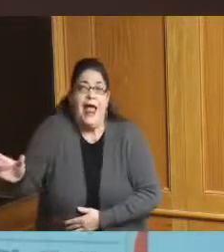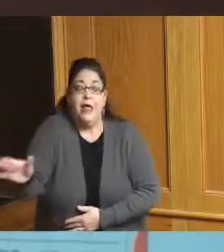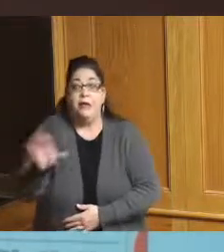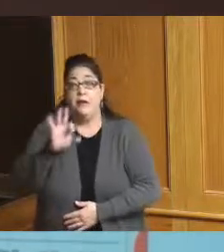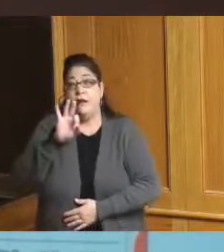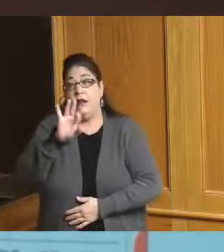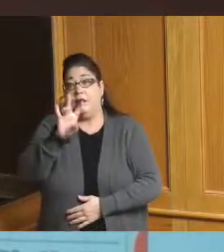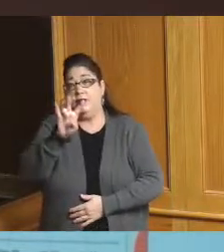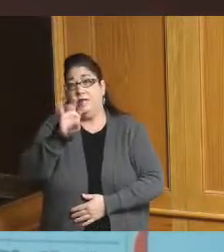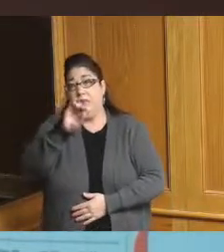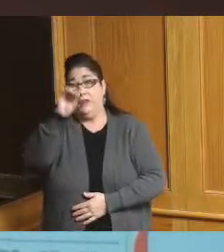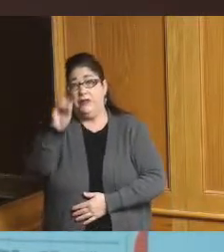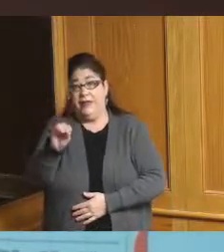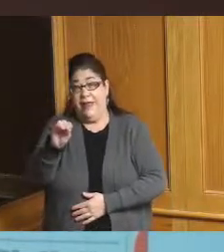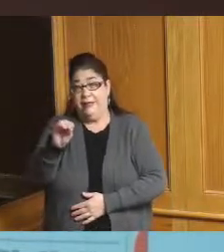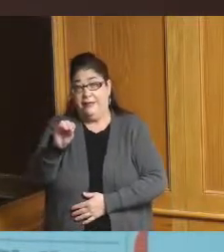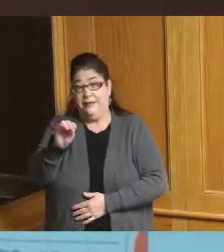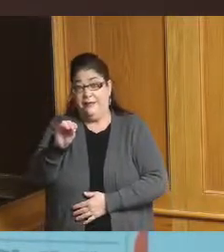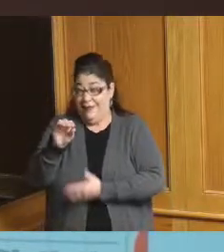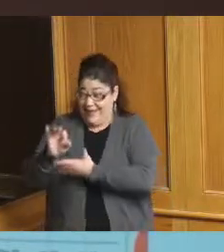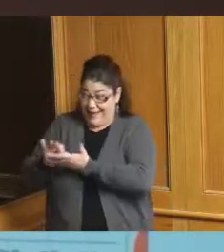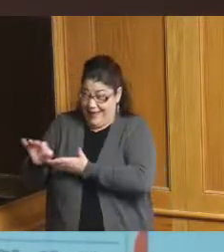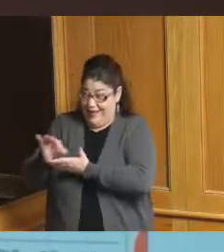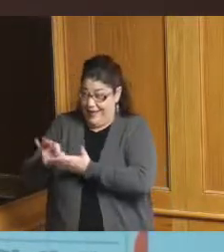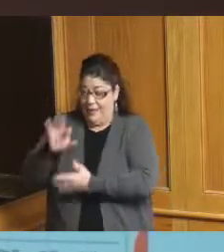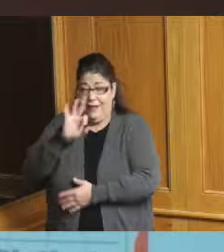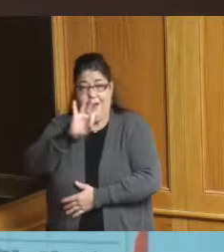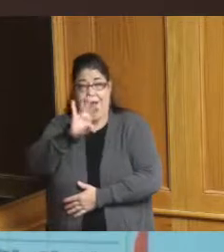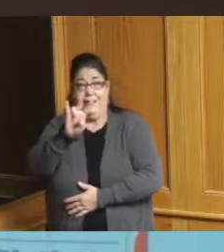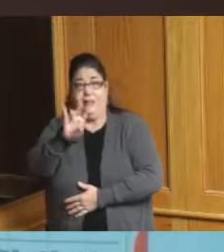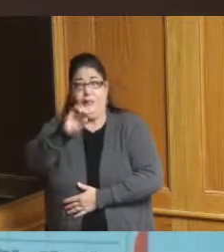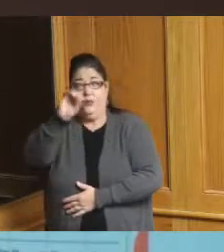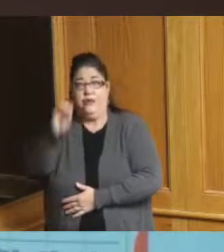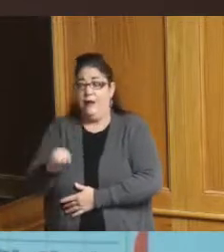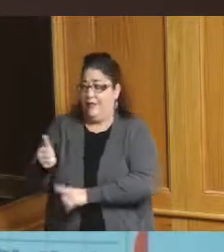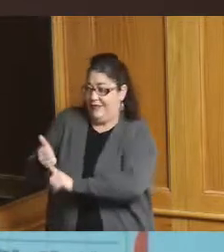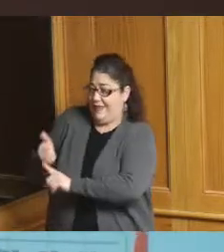of the patients with Covid-19 in the hospital had not completed their vaccination series